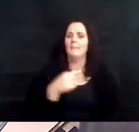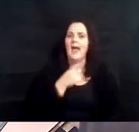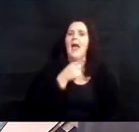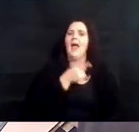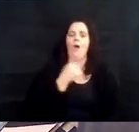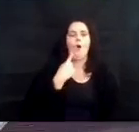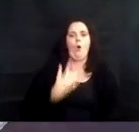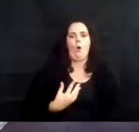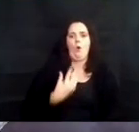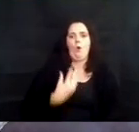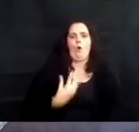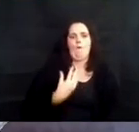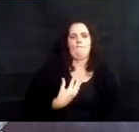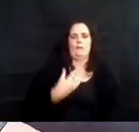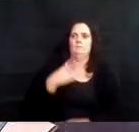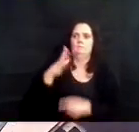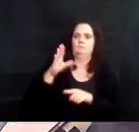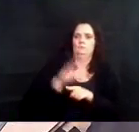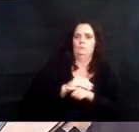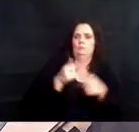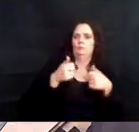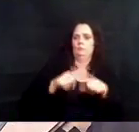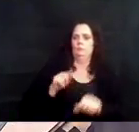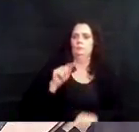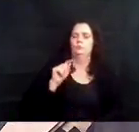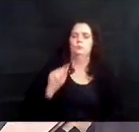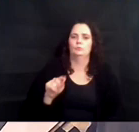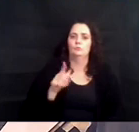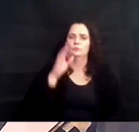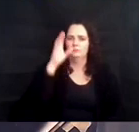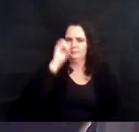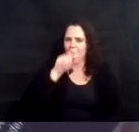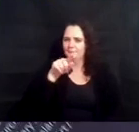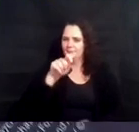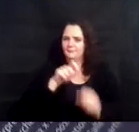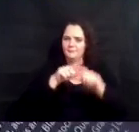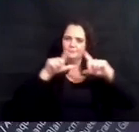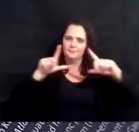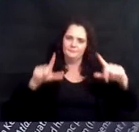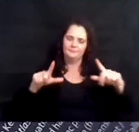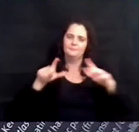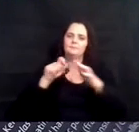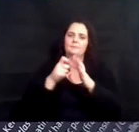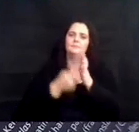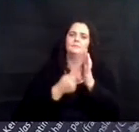And, there's the Kentridge procession again that we were talking about earlier.